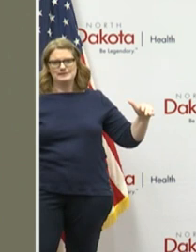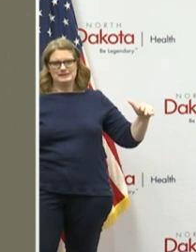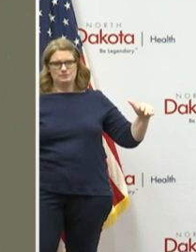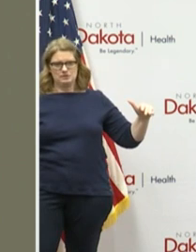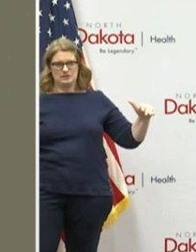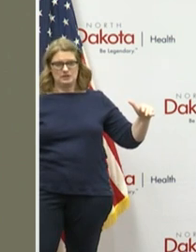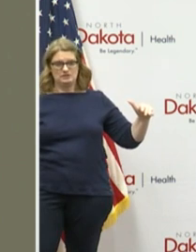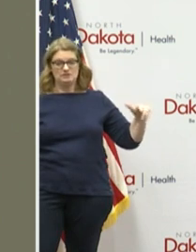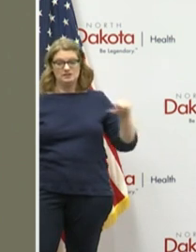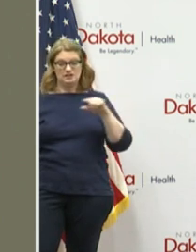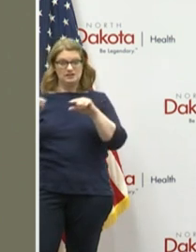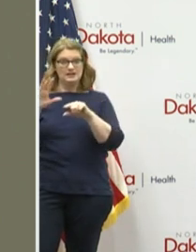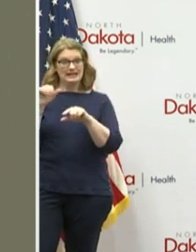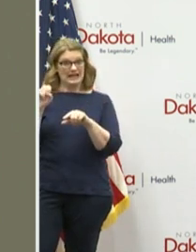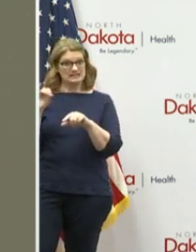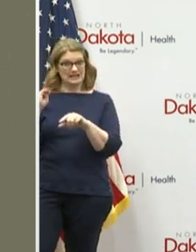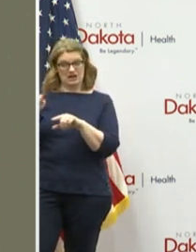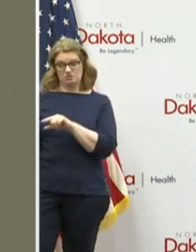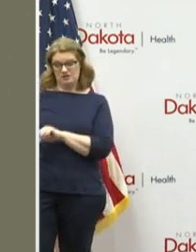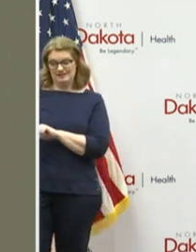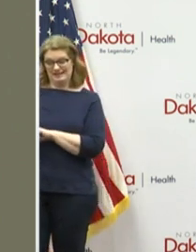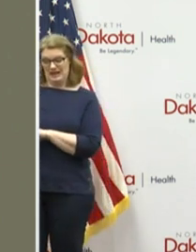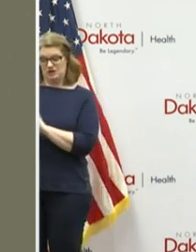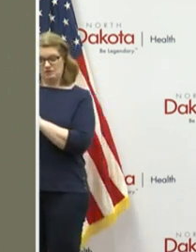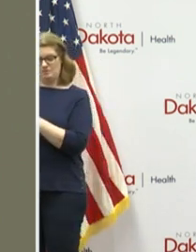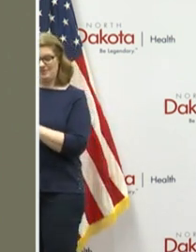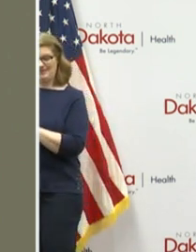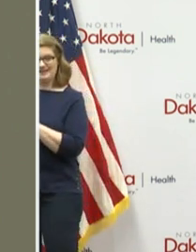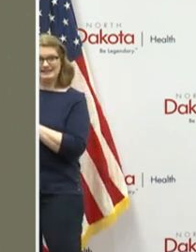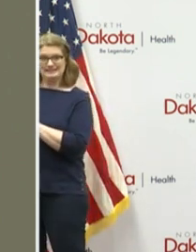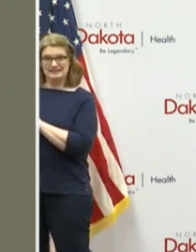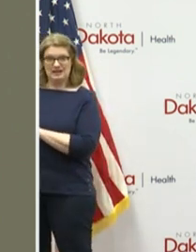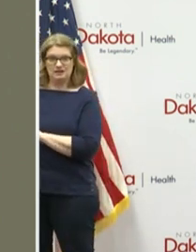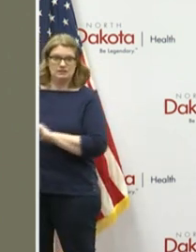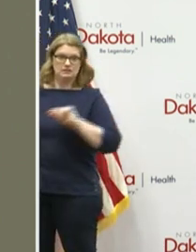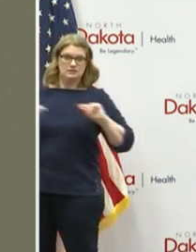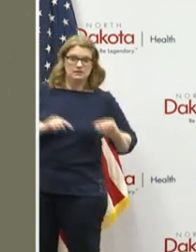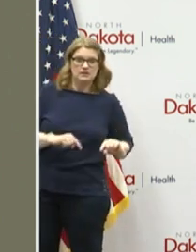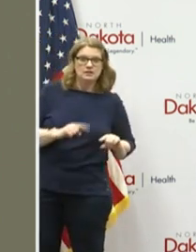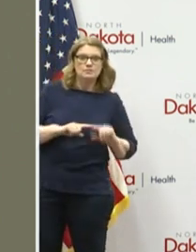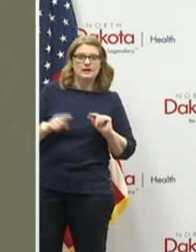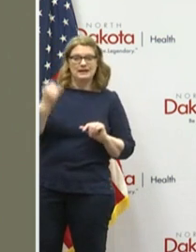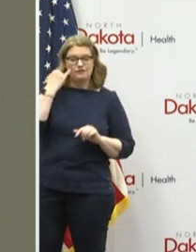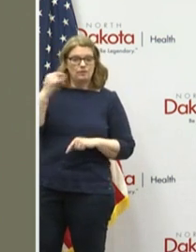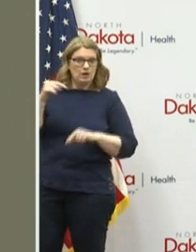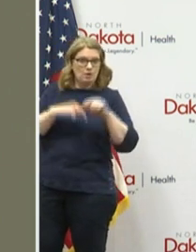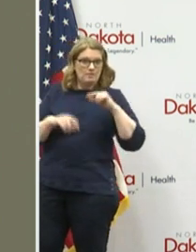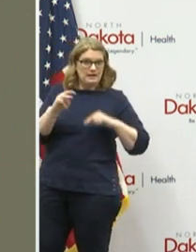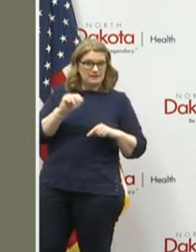TAKEN OVER THE LAST 14 DAYS. KASS COUNTY ALSO ON A NICE DOWNWARD TREND AT 6.6%, AND